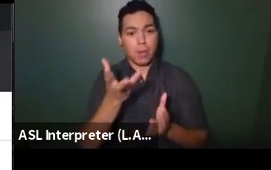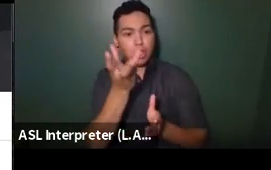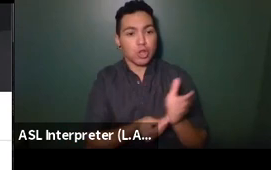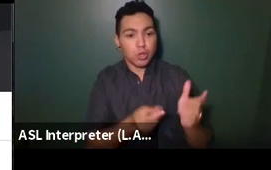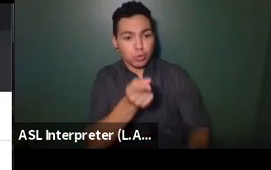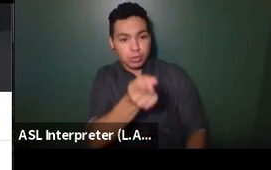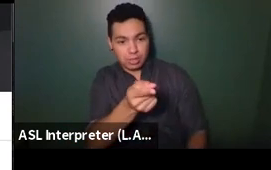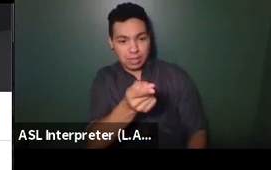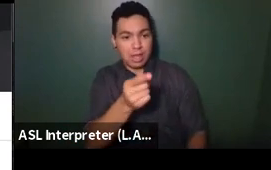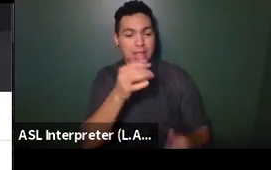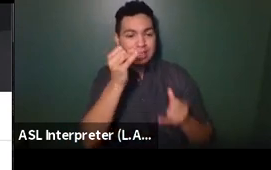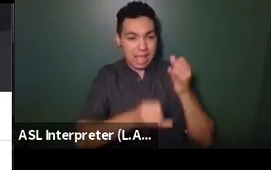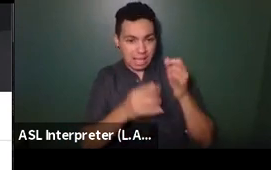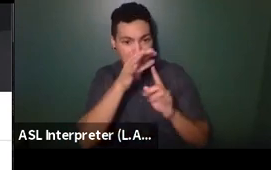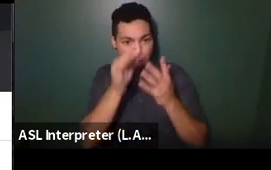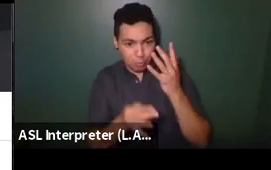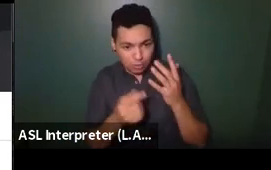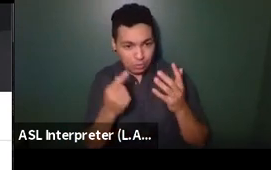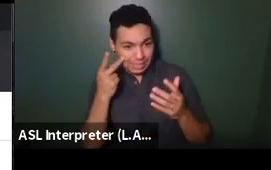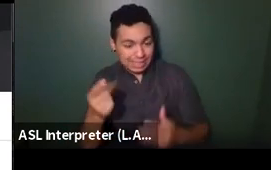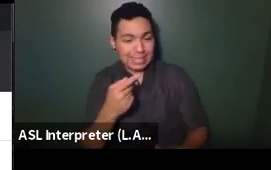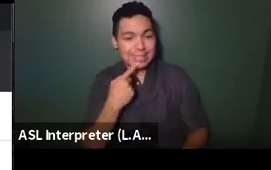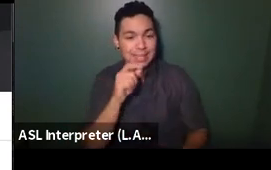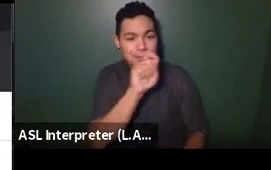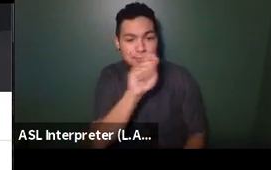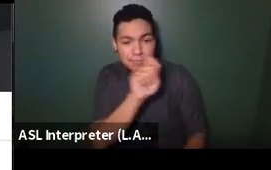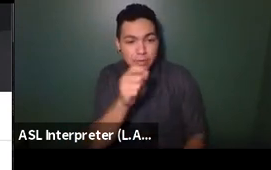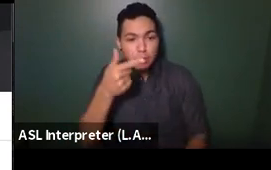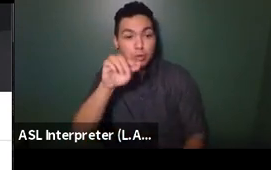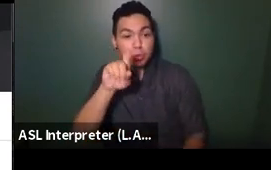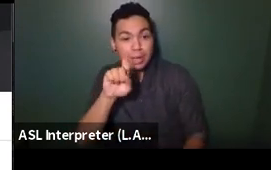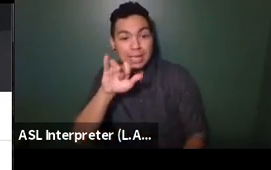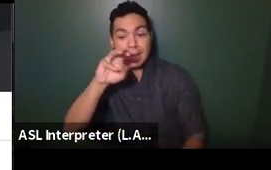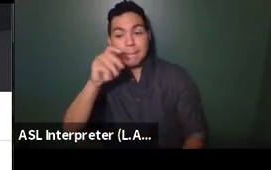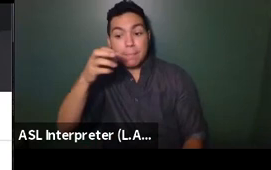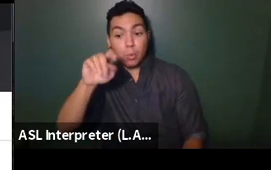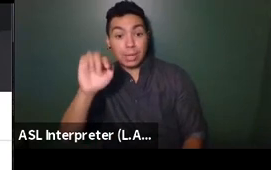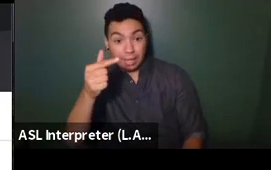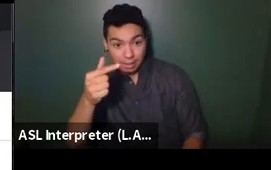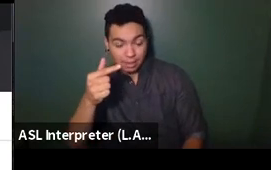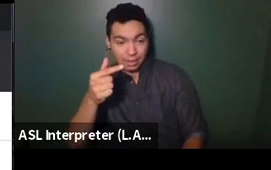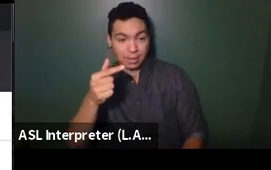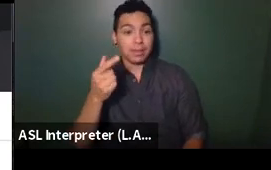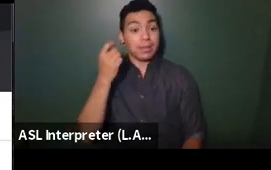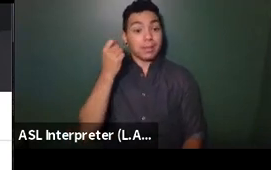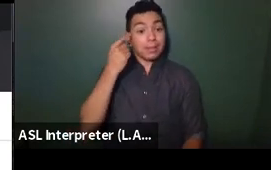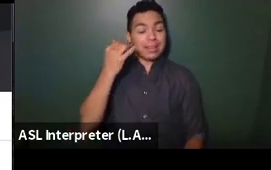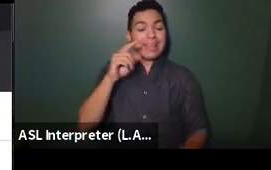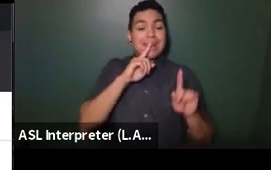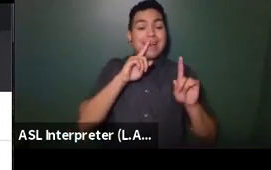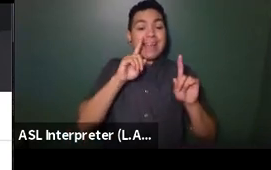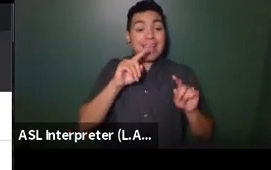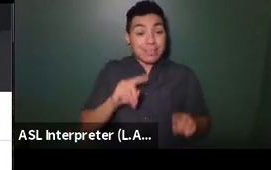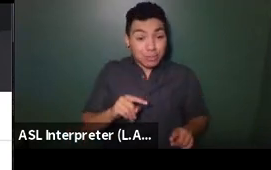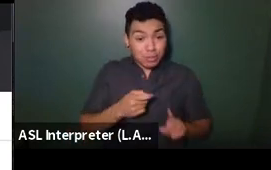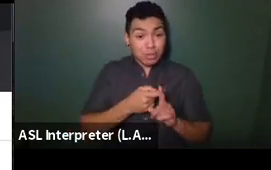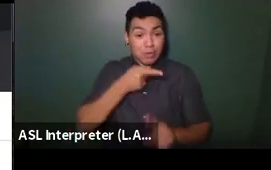Katherine Livick - ESD 112: And that option down there's great importing, which means that the answers from my quiz will be imported into the Gradebook in Google Classroom.